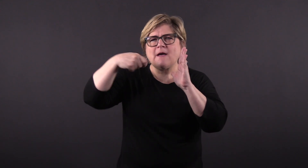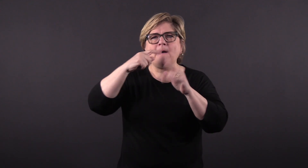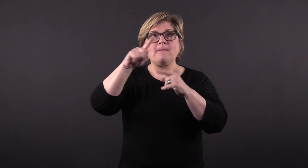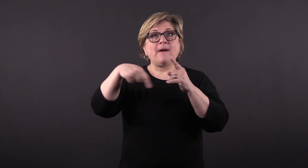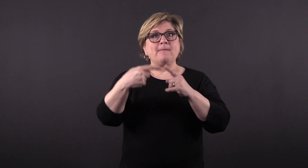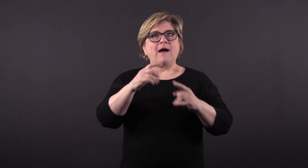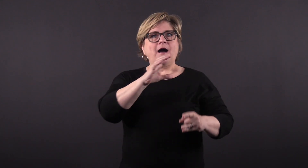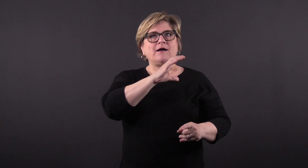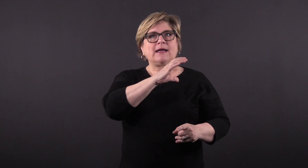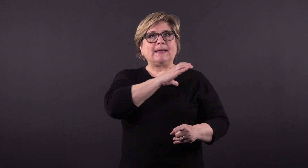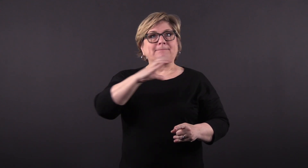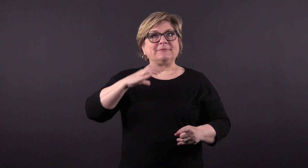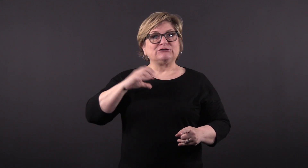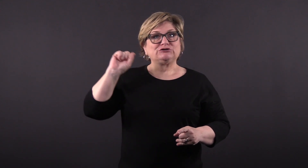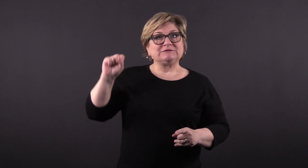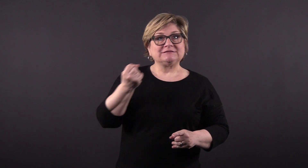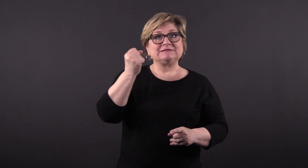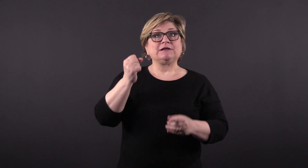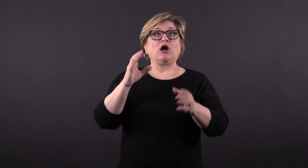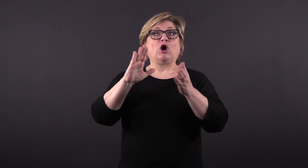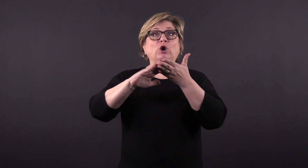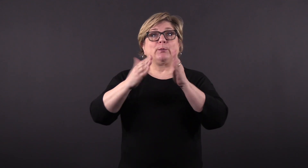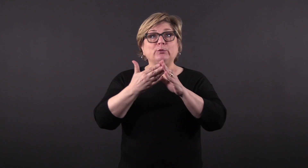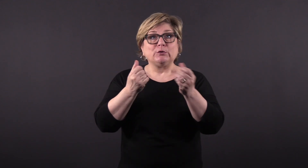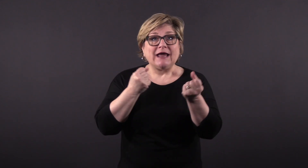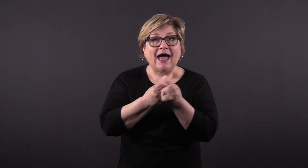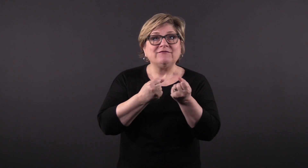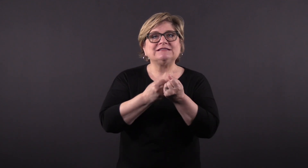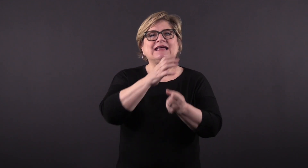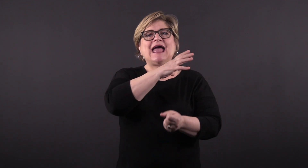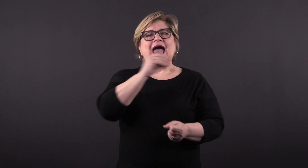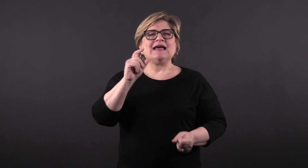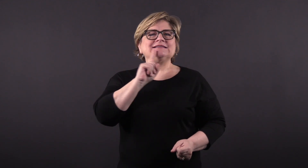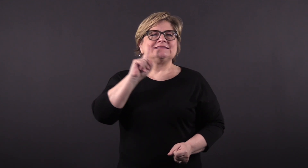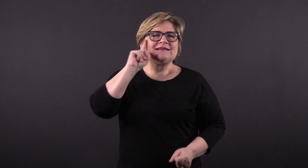about the Commission, community advocacy, and